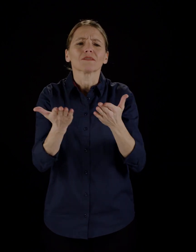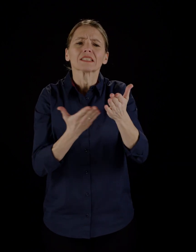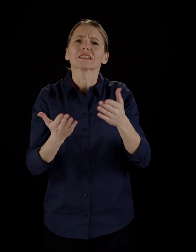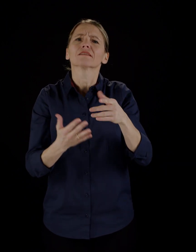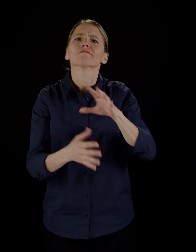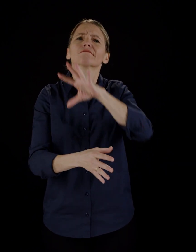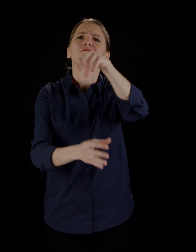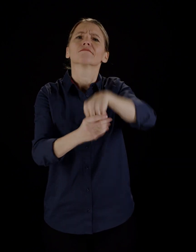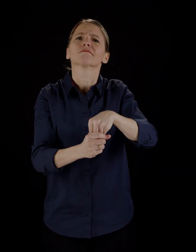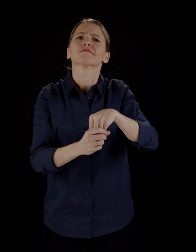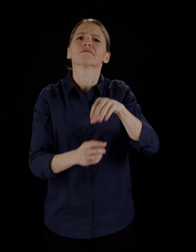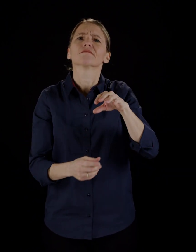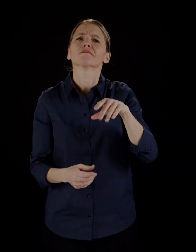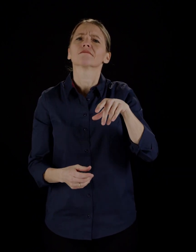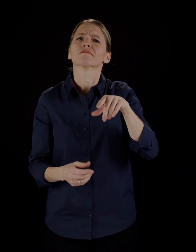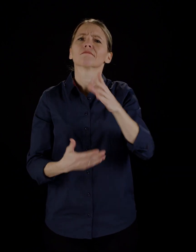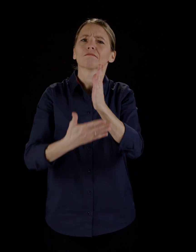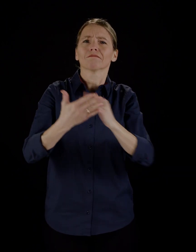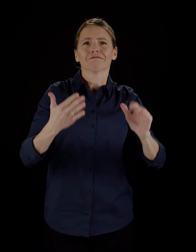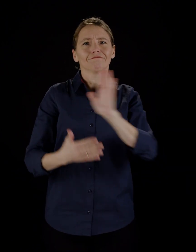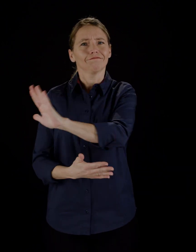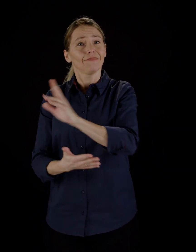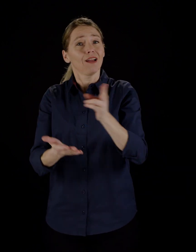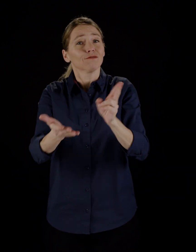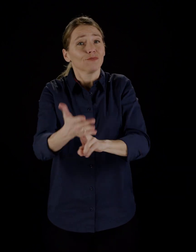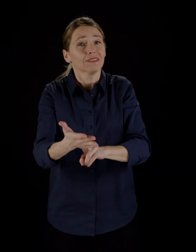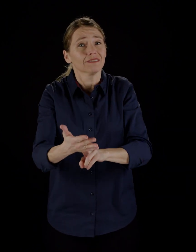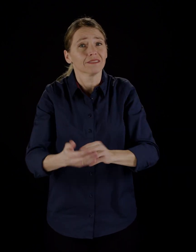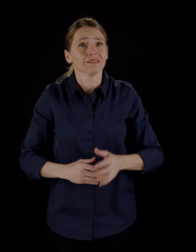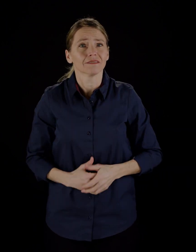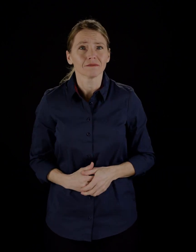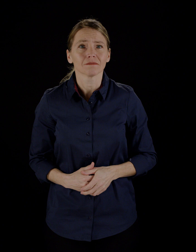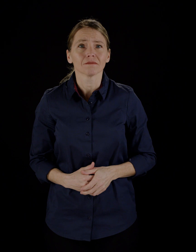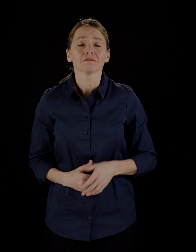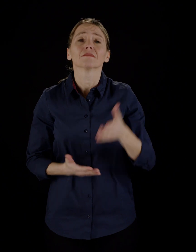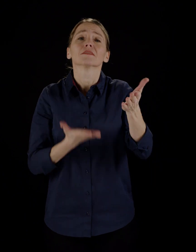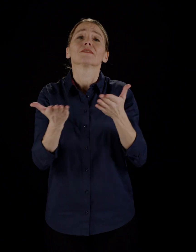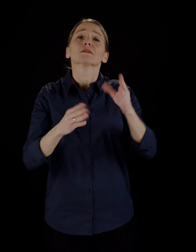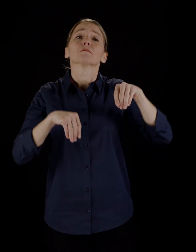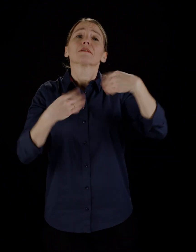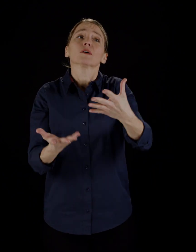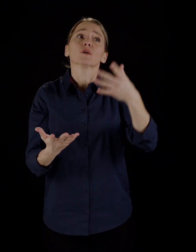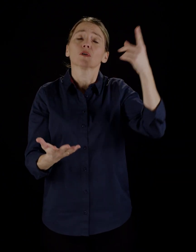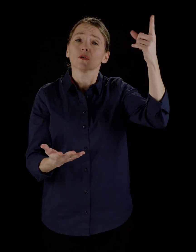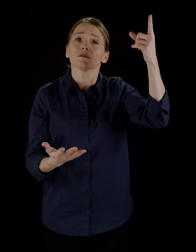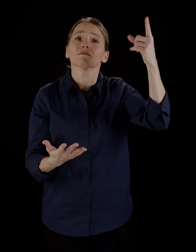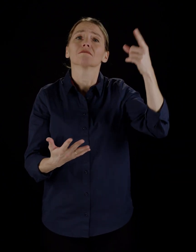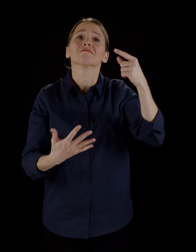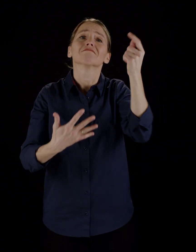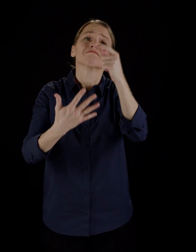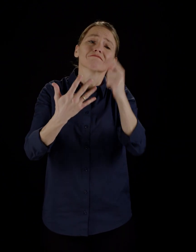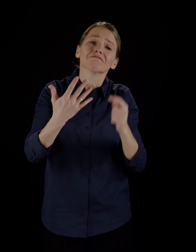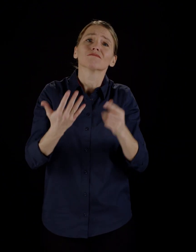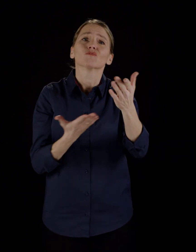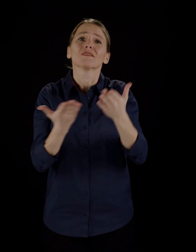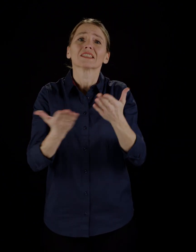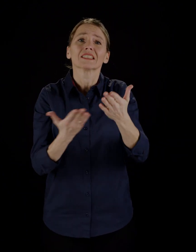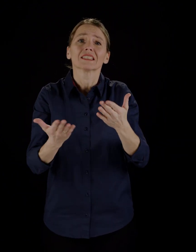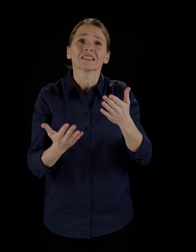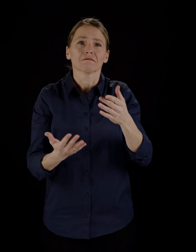A service provider’s Terms of Service can also be found on their website. This is also known as Service Terms.